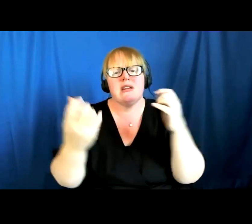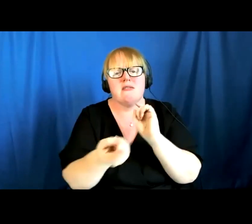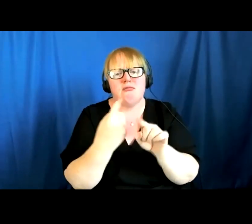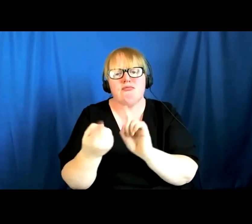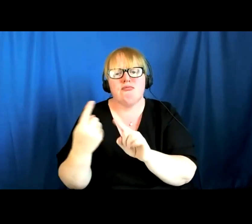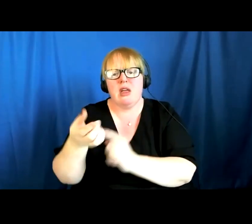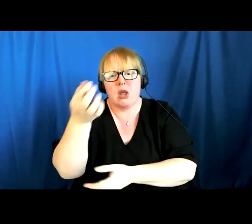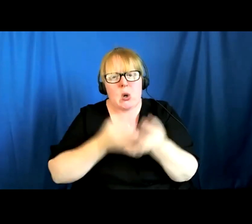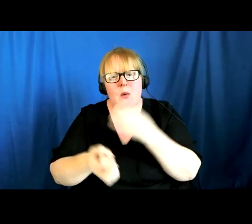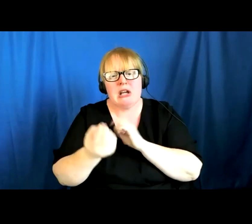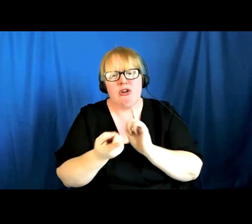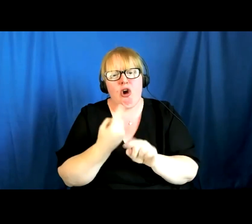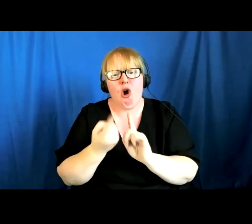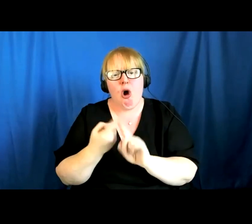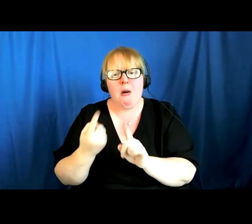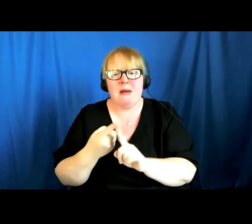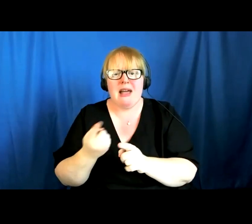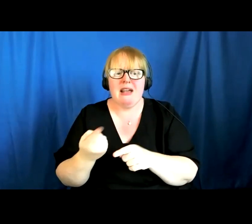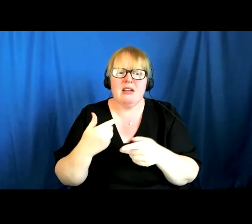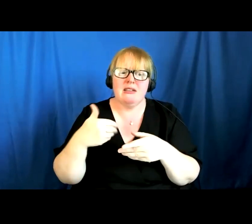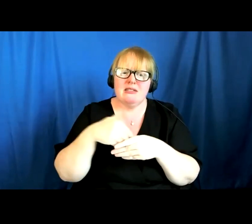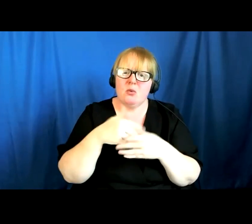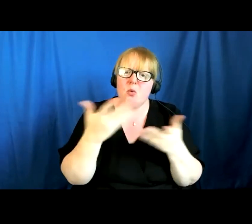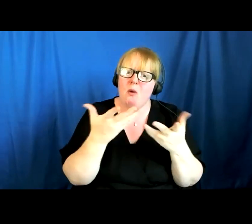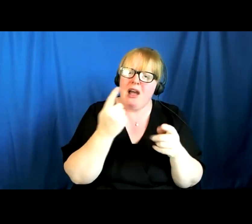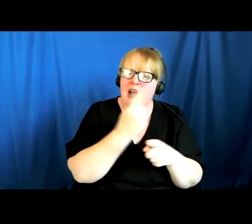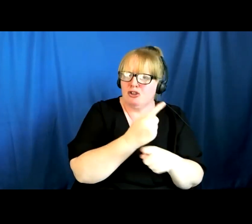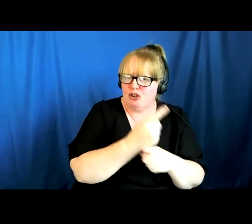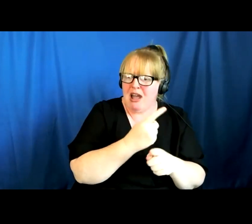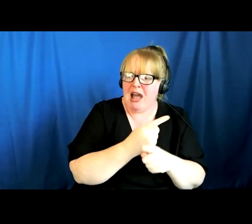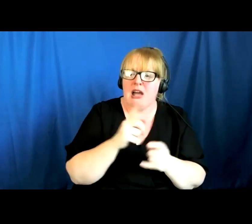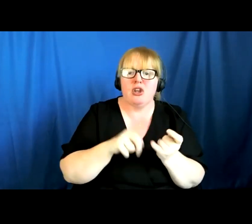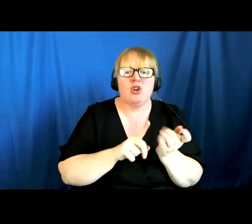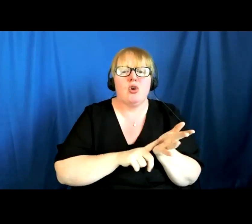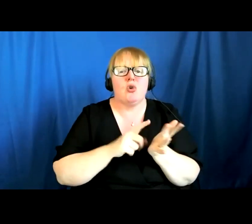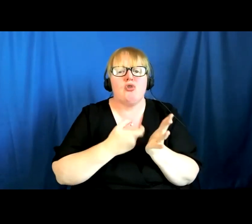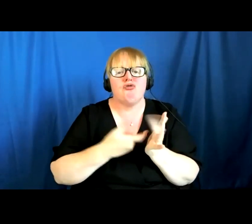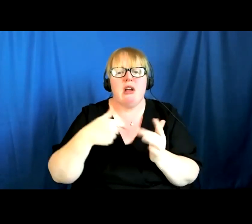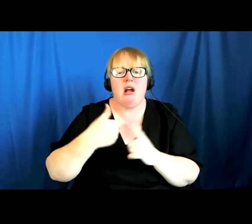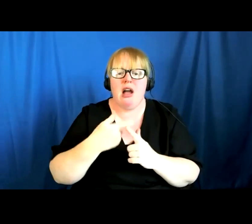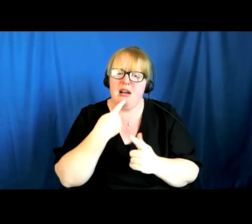the comments that you shared in the chat. Ulrika you mentioned the upcoming events from the series.